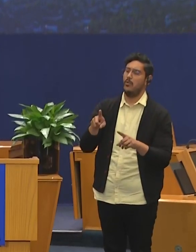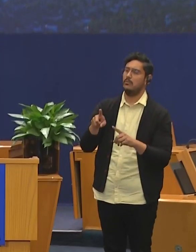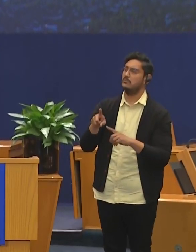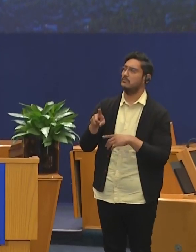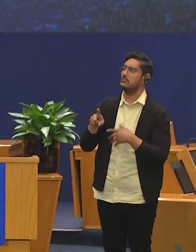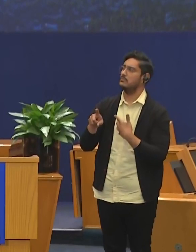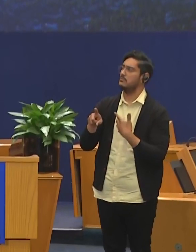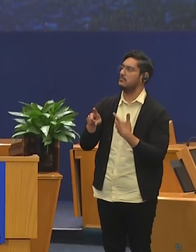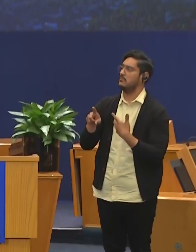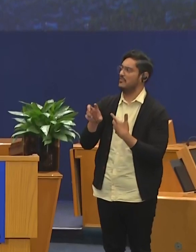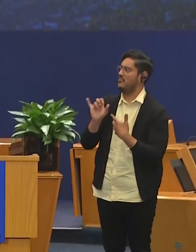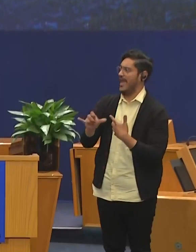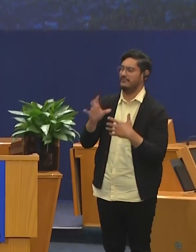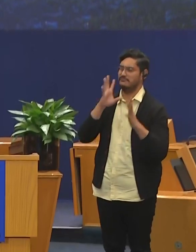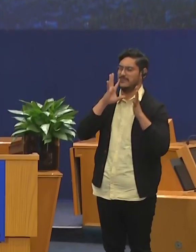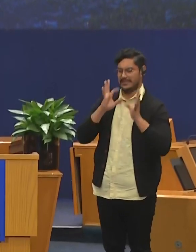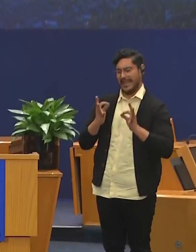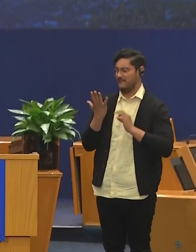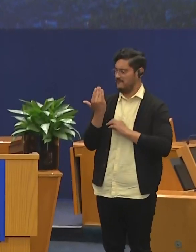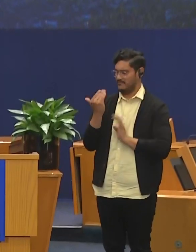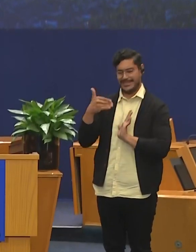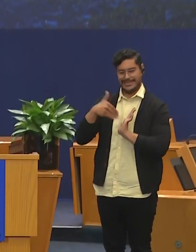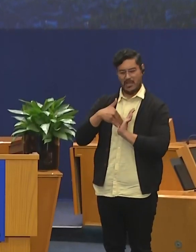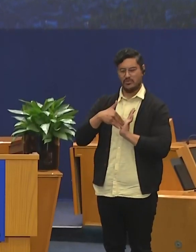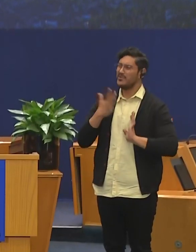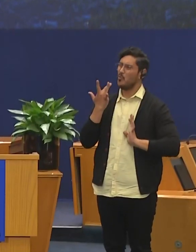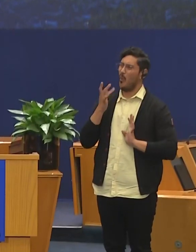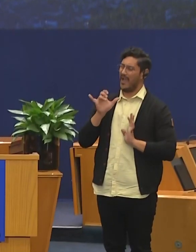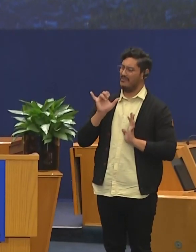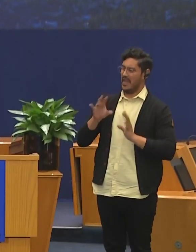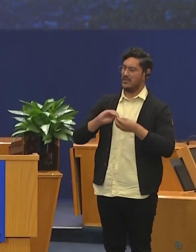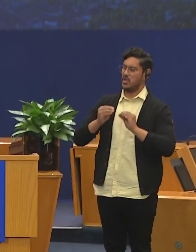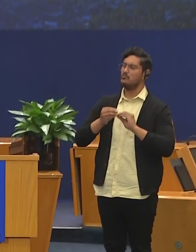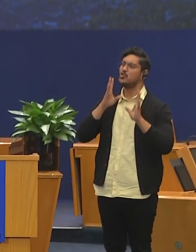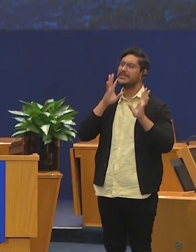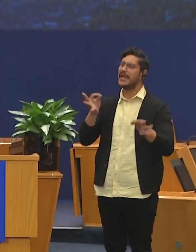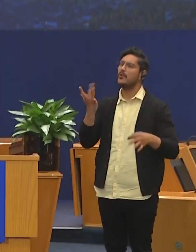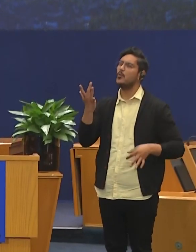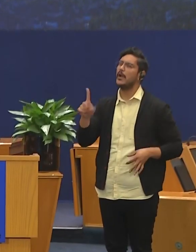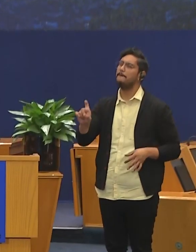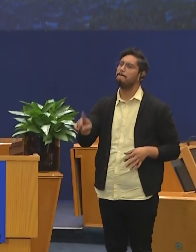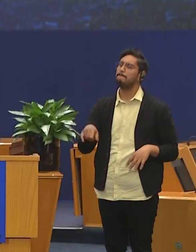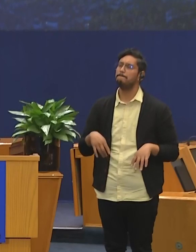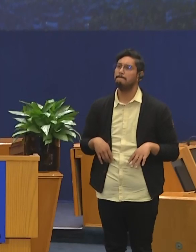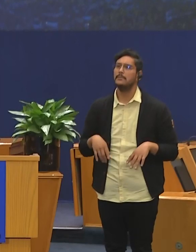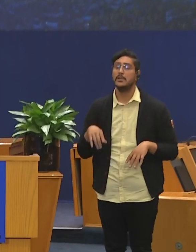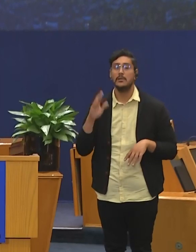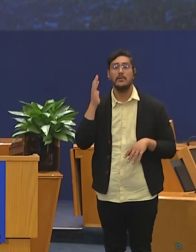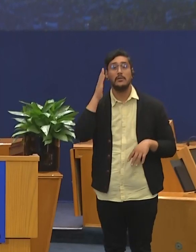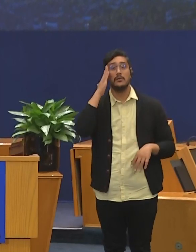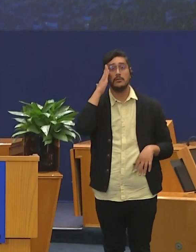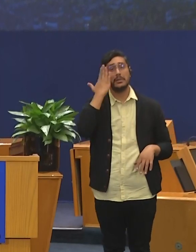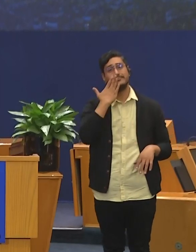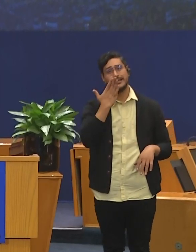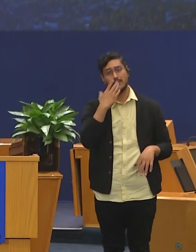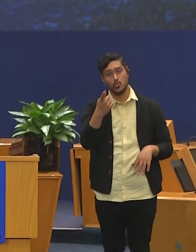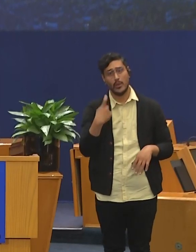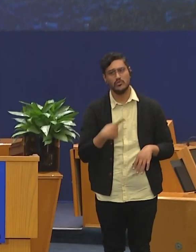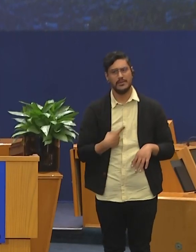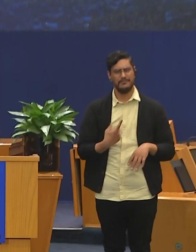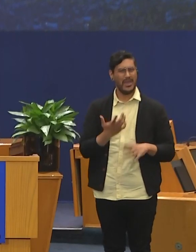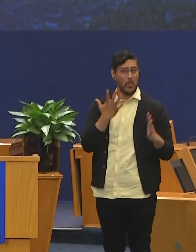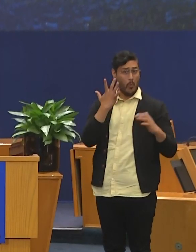THAT LED TO ARRIVING AT THAT